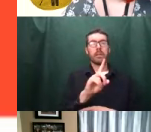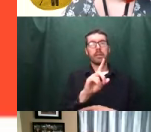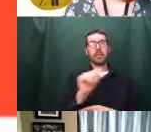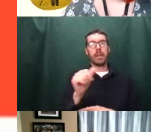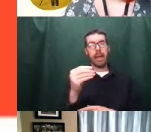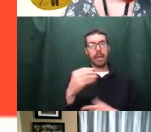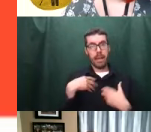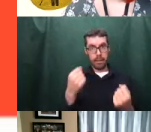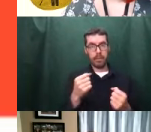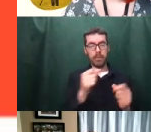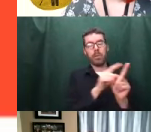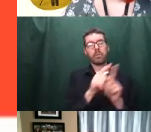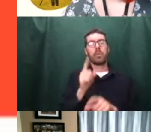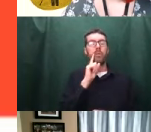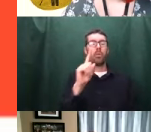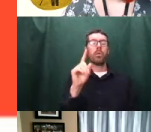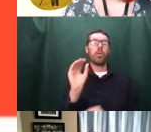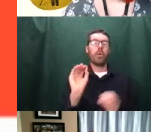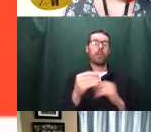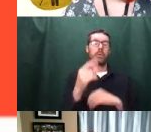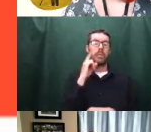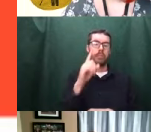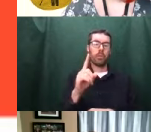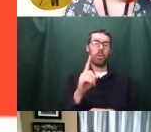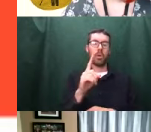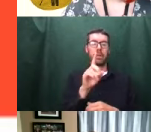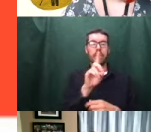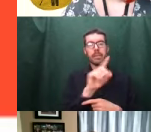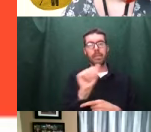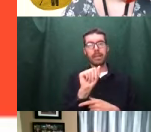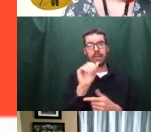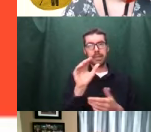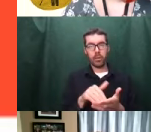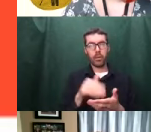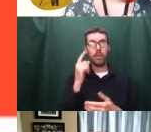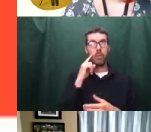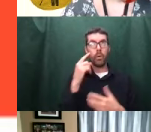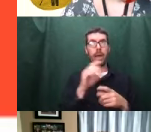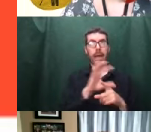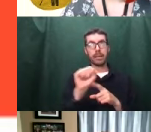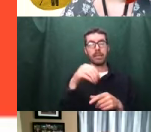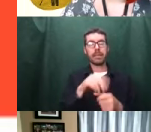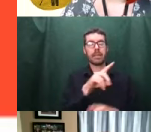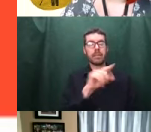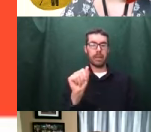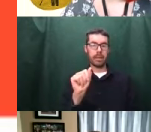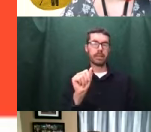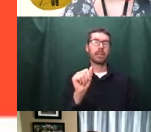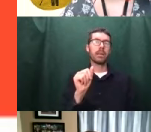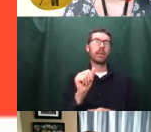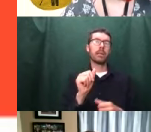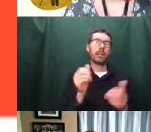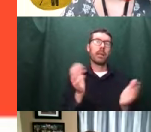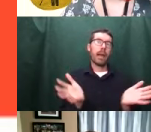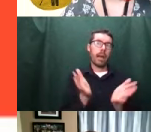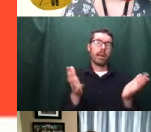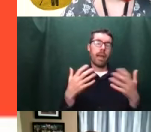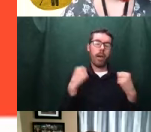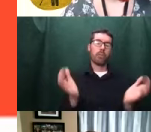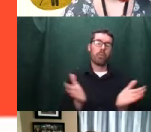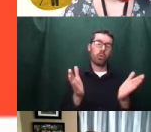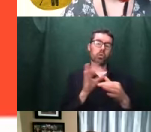Center for Excellence and Developmental Disabilities as a health promotion coordinator. Okay, Sabine,